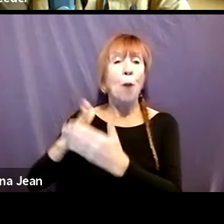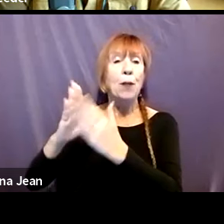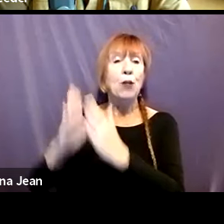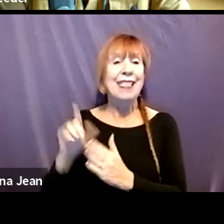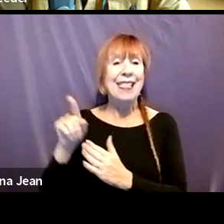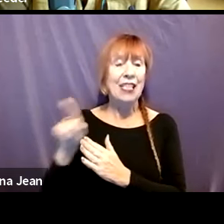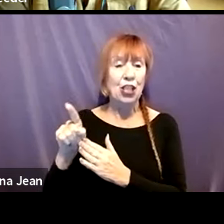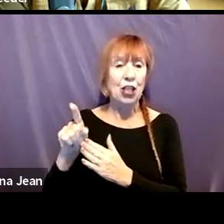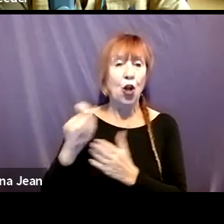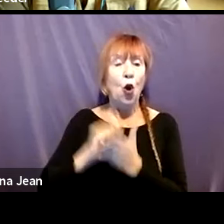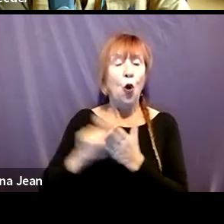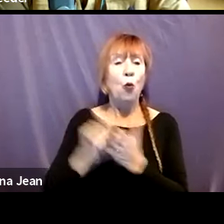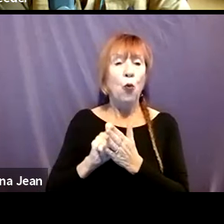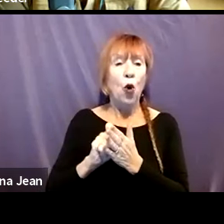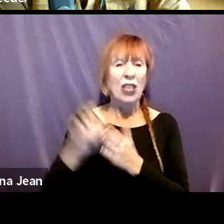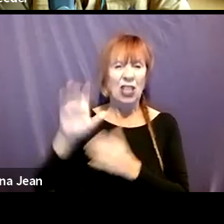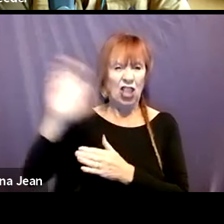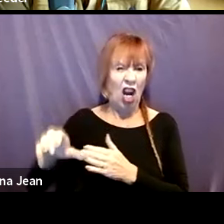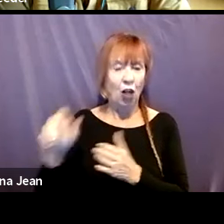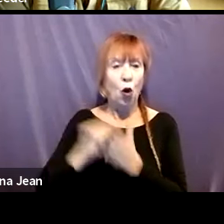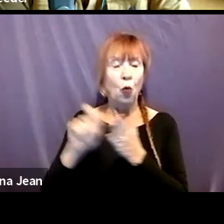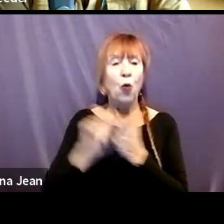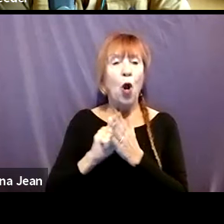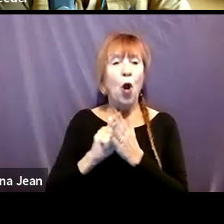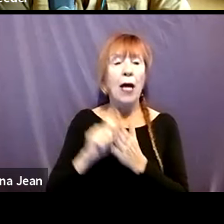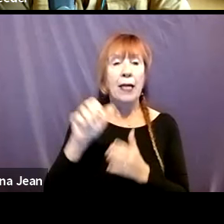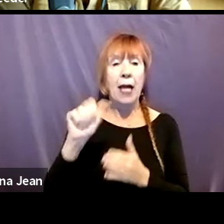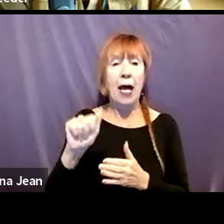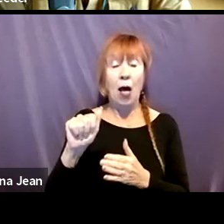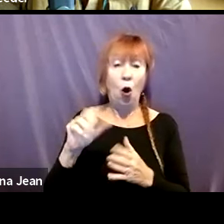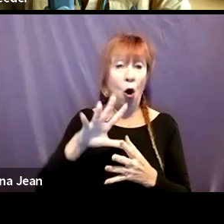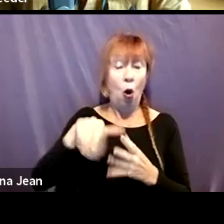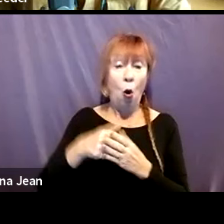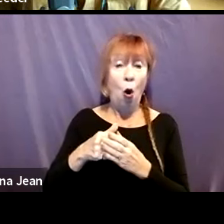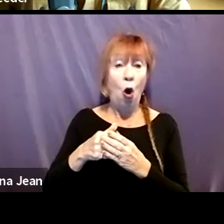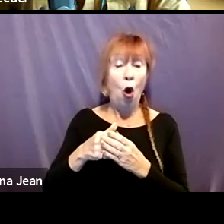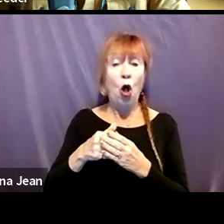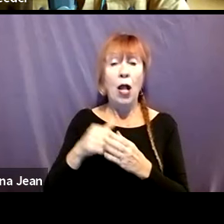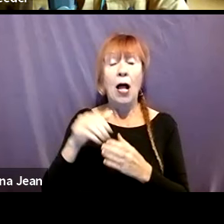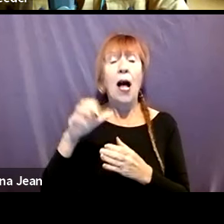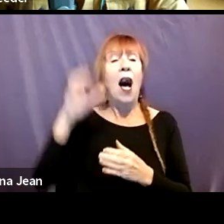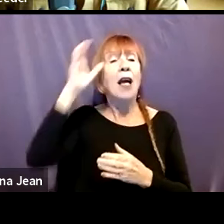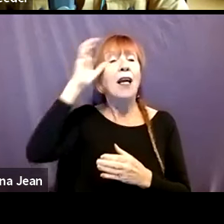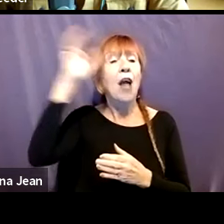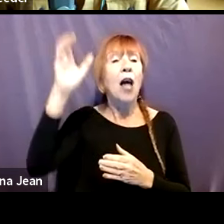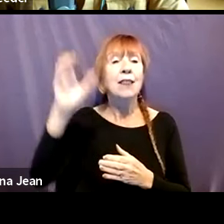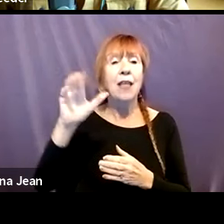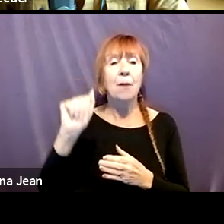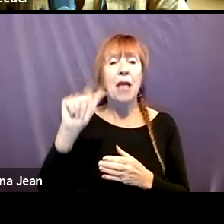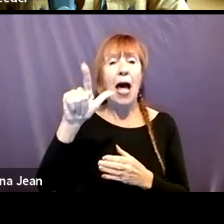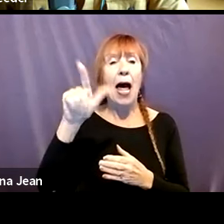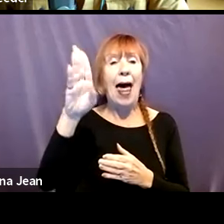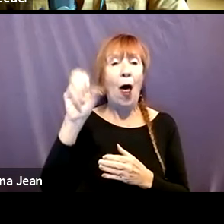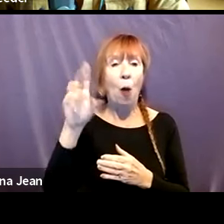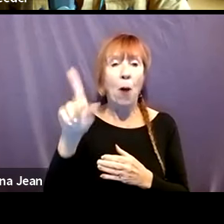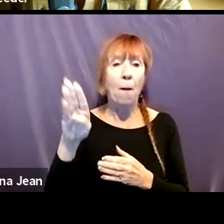this Chicago artist, and he had written a concept album that had all these visuals with stories attached to it,